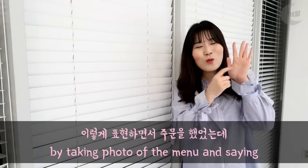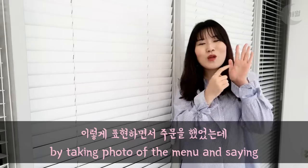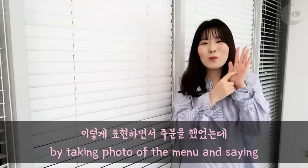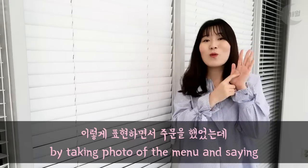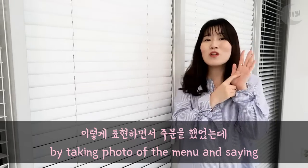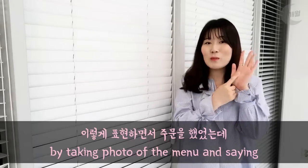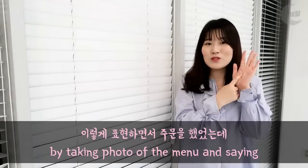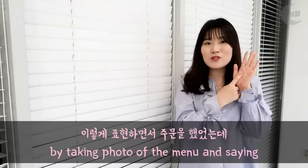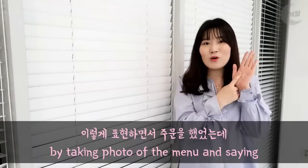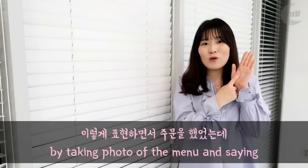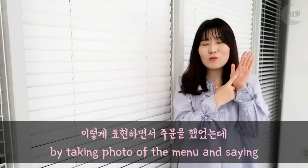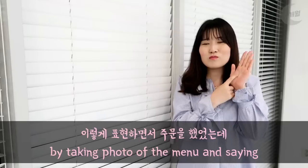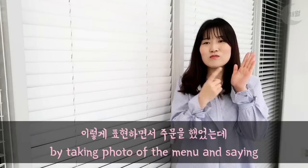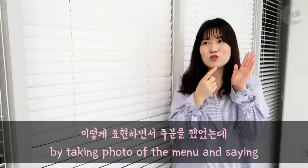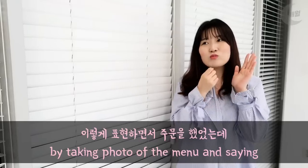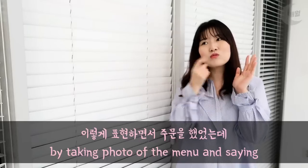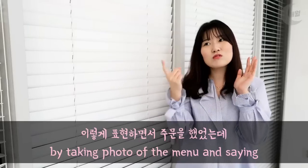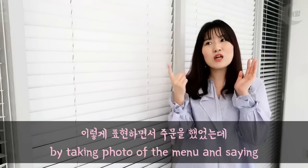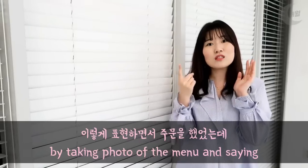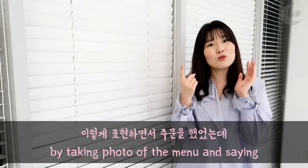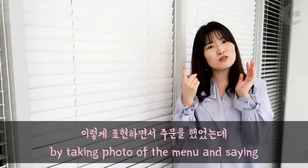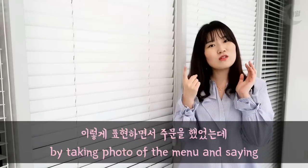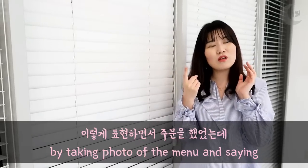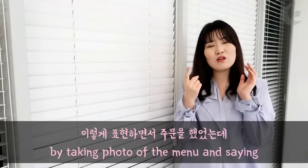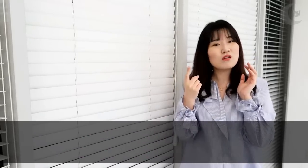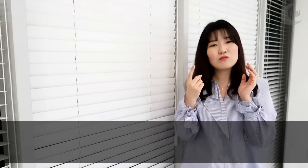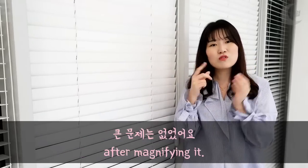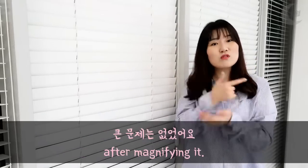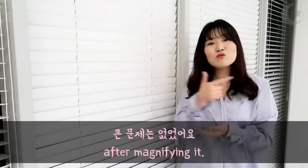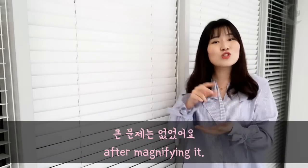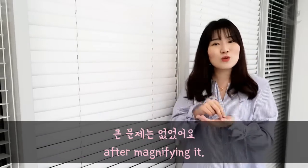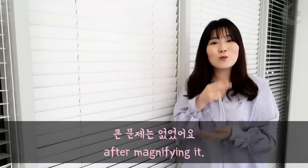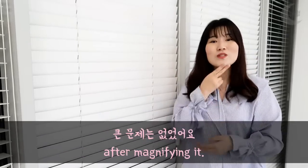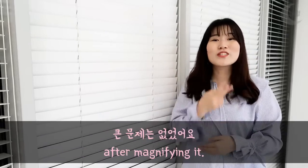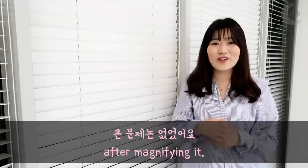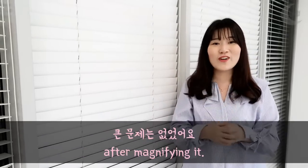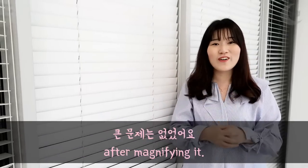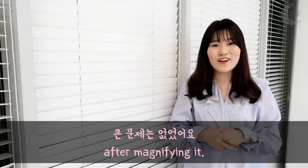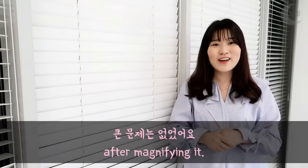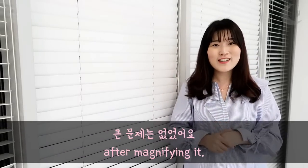by taking photo of the menu and saying after magnifying it.